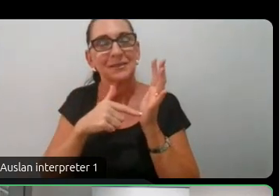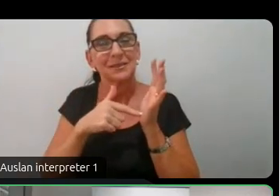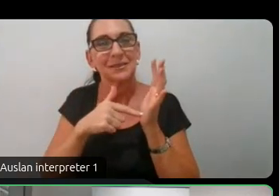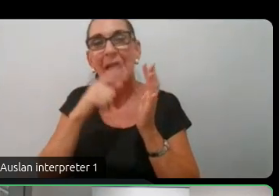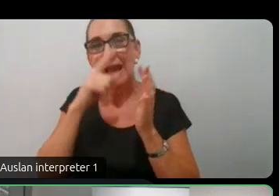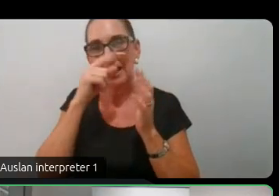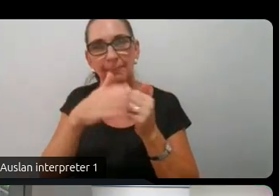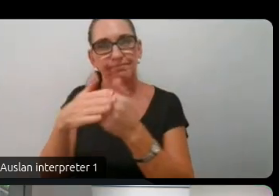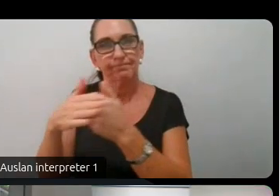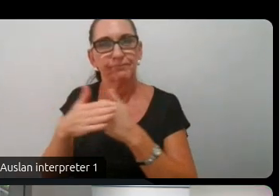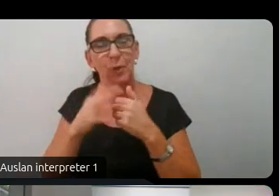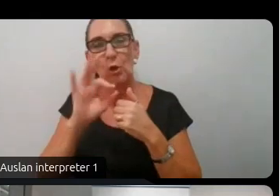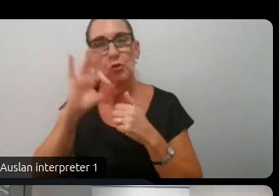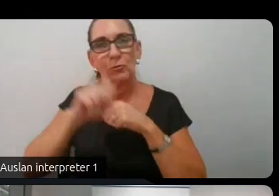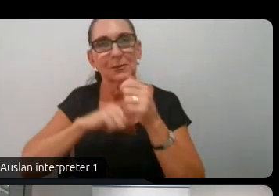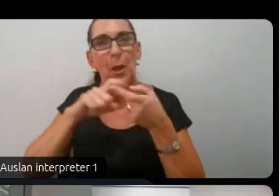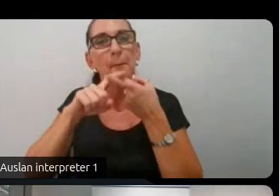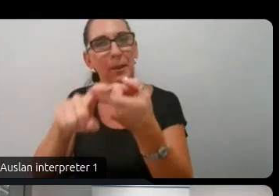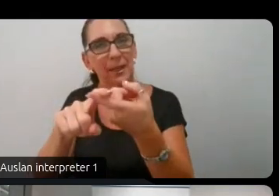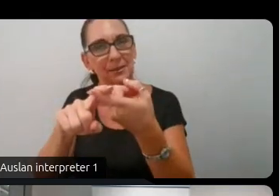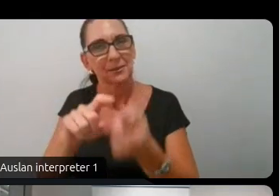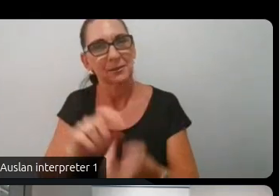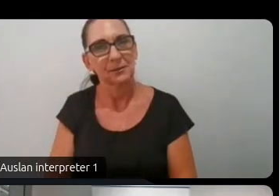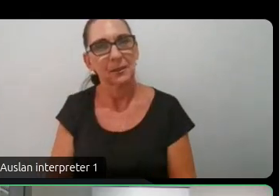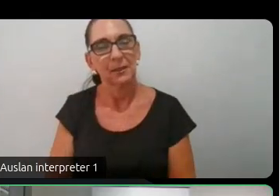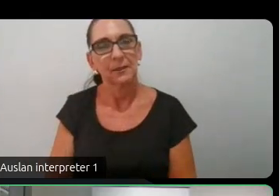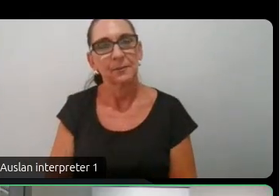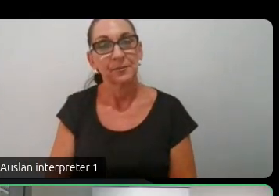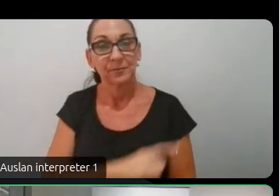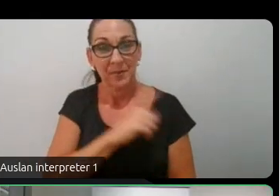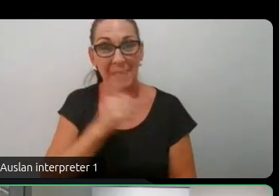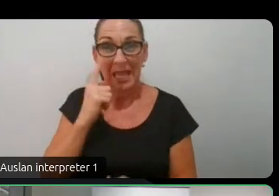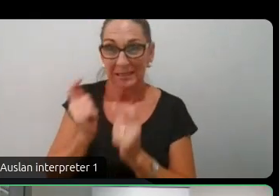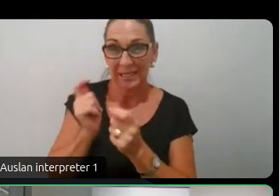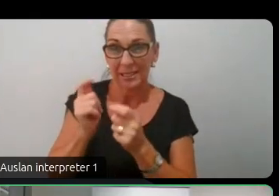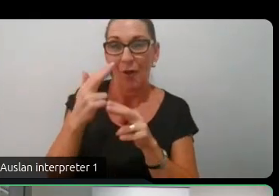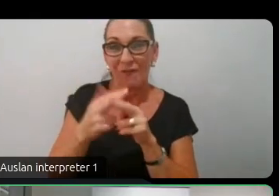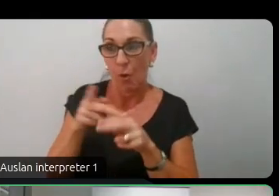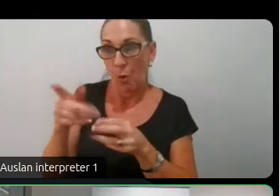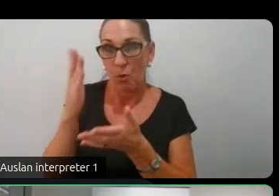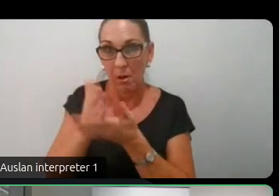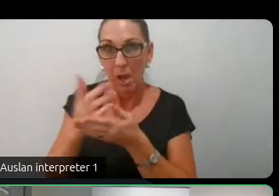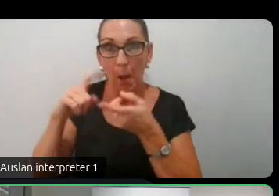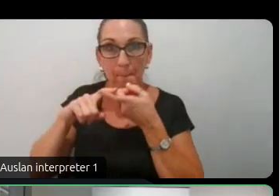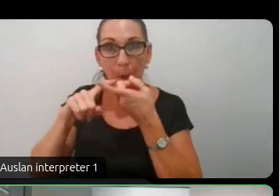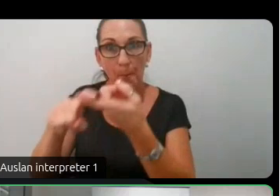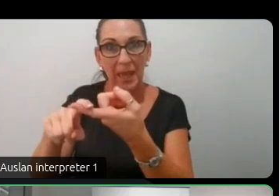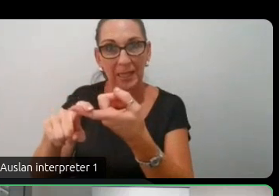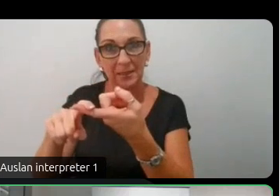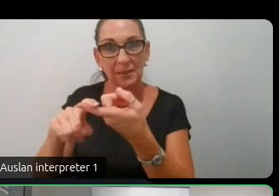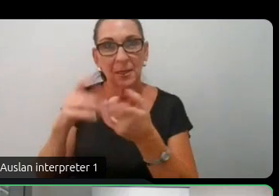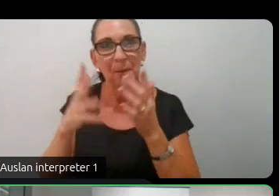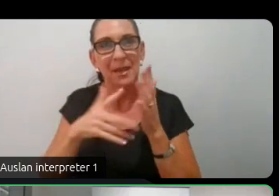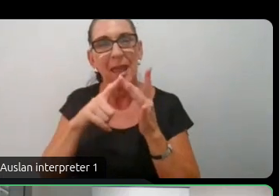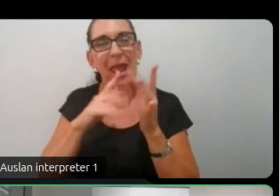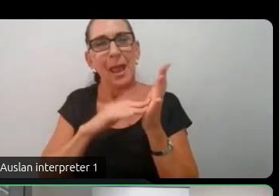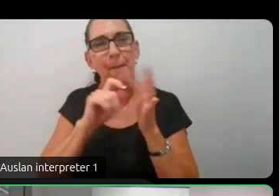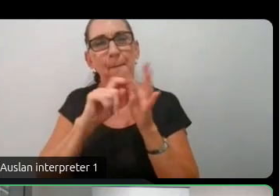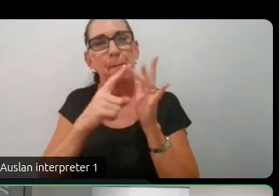that. Um, the test for permanency is uh that in an impairment is permanent only if there are no